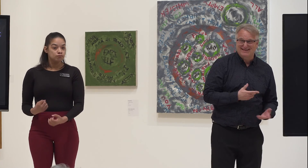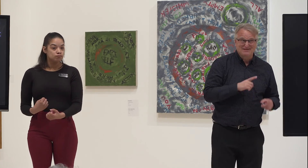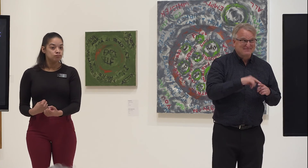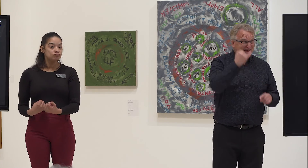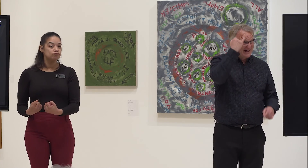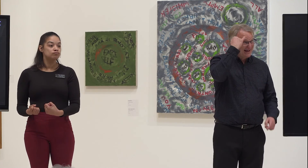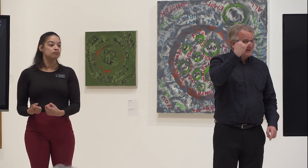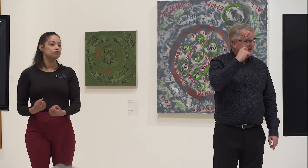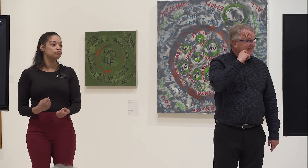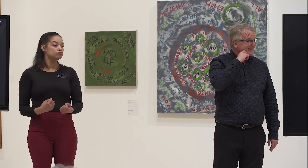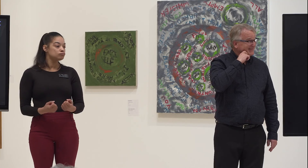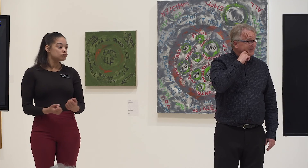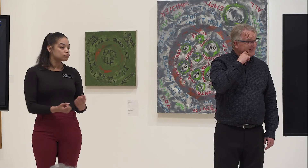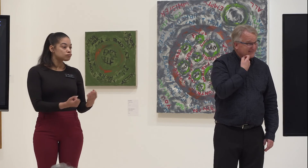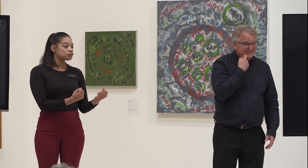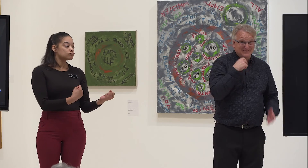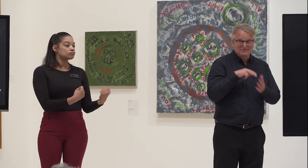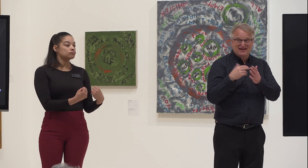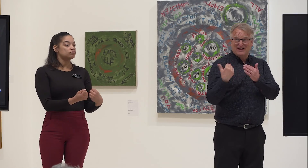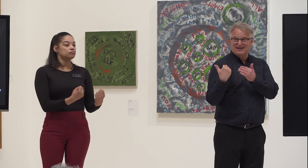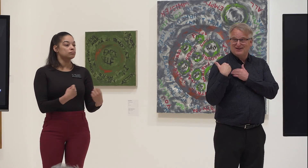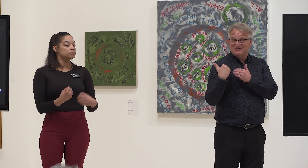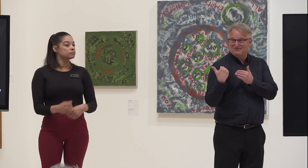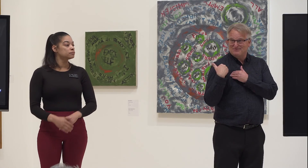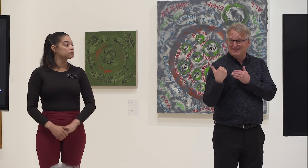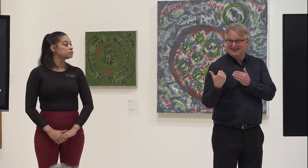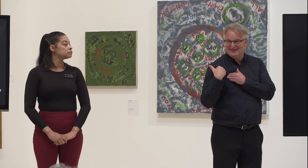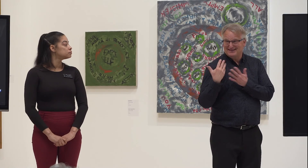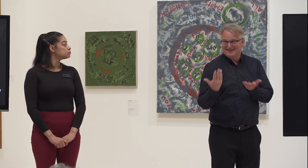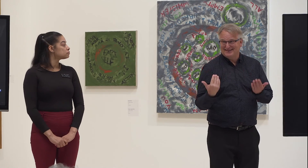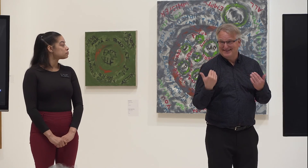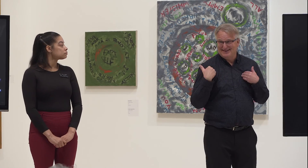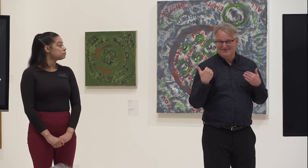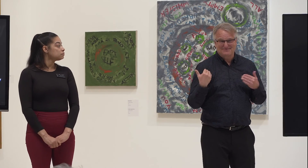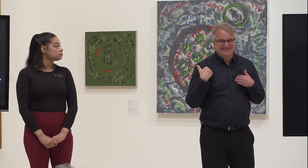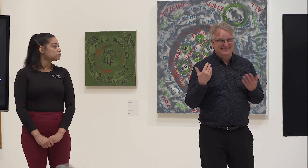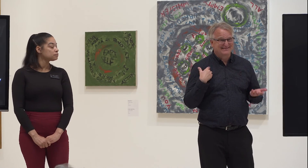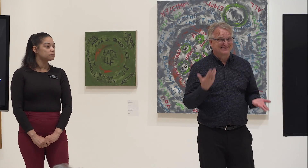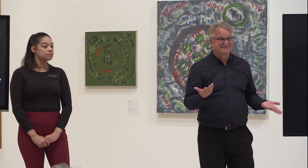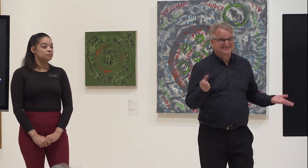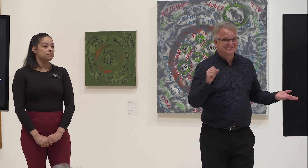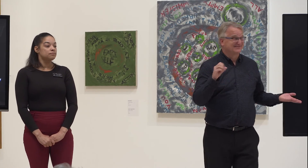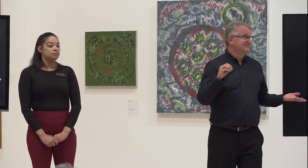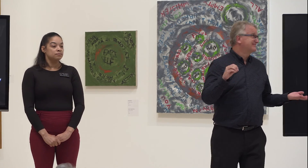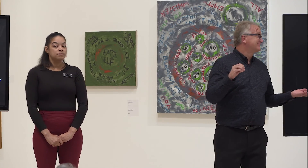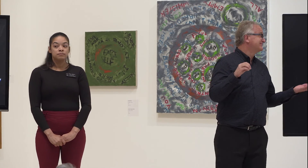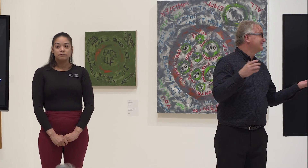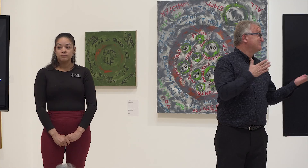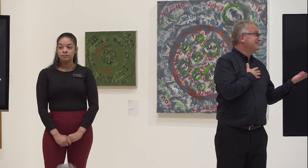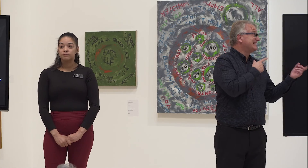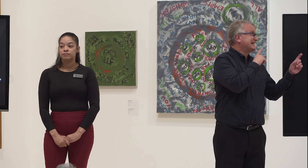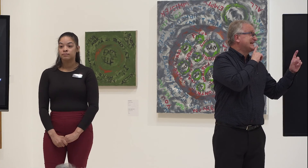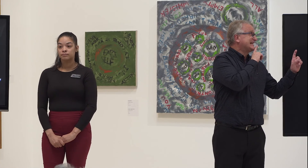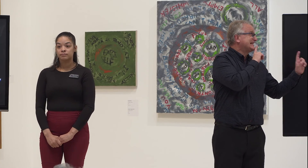But it's an idea, right? Accountability of interpreters, accountability within the community.